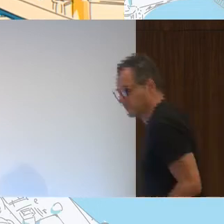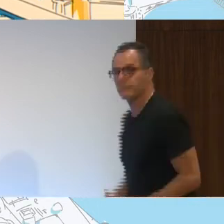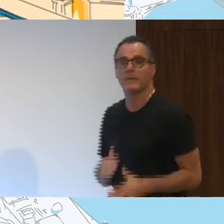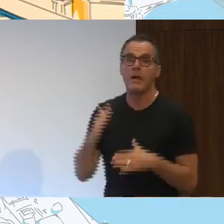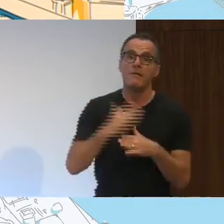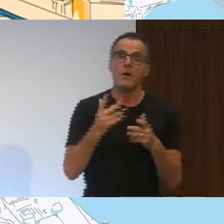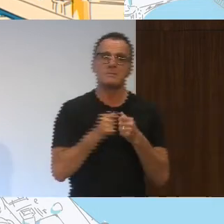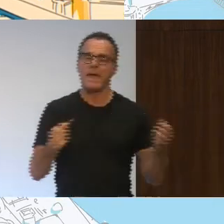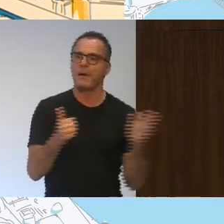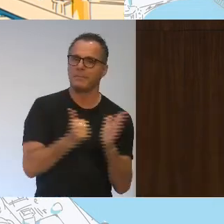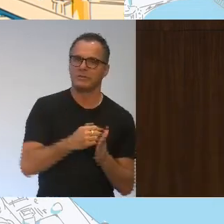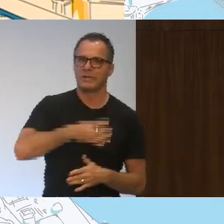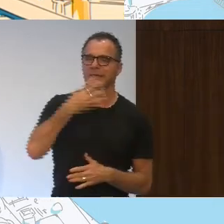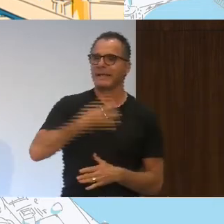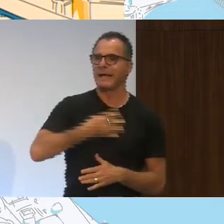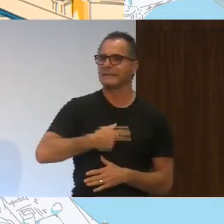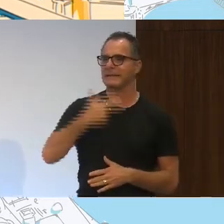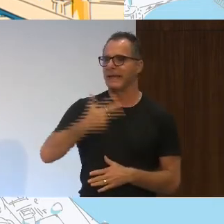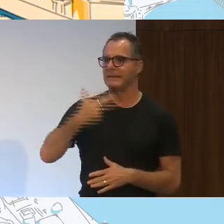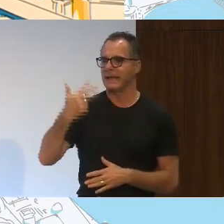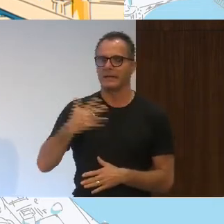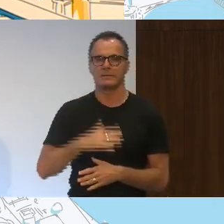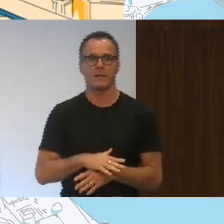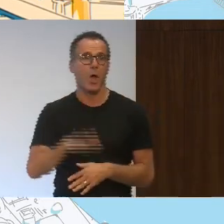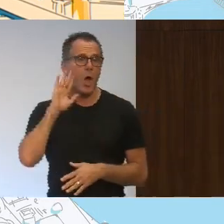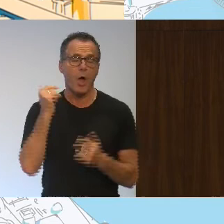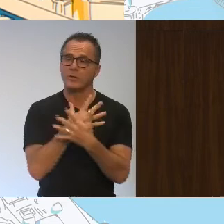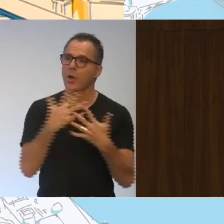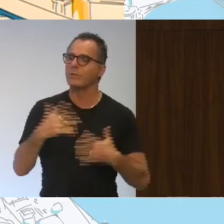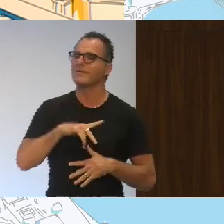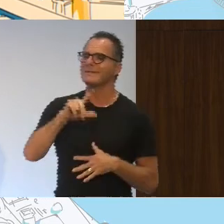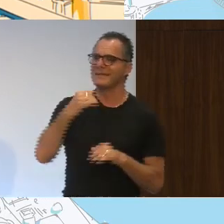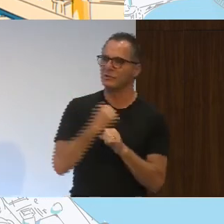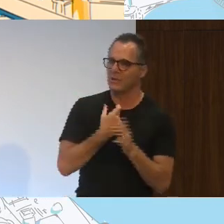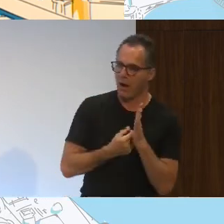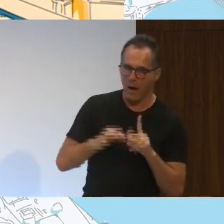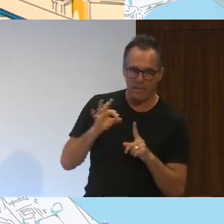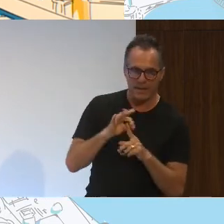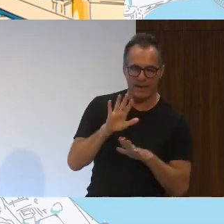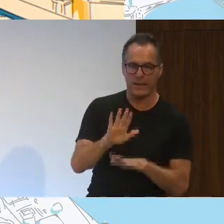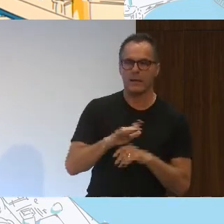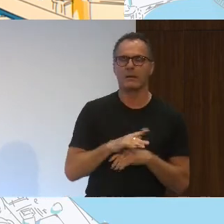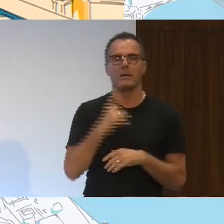Then we heard a lot about CGRP in the early 2000 and then said, well, the end of the lines.